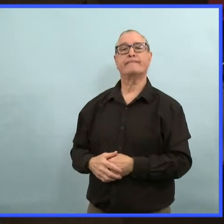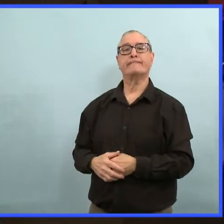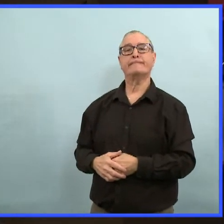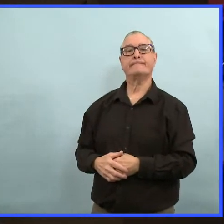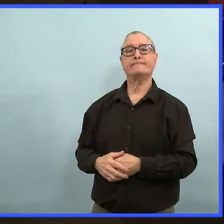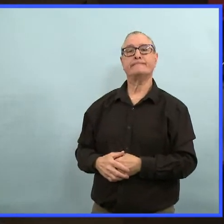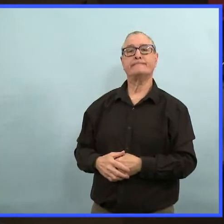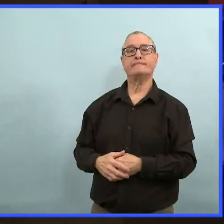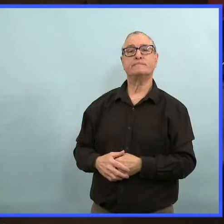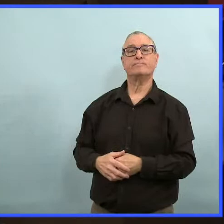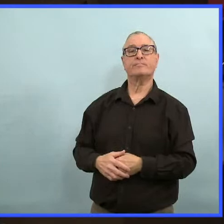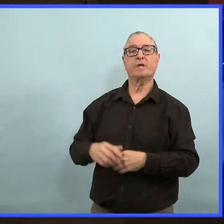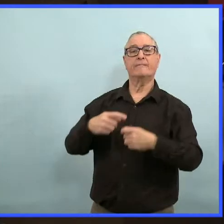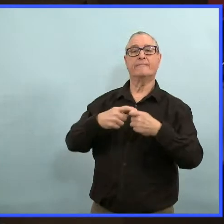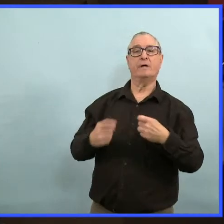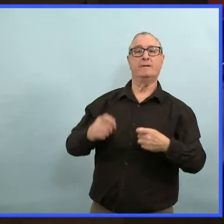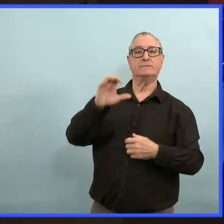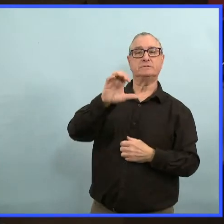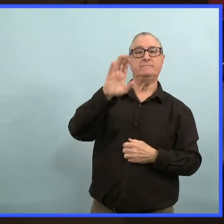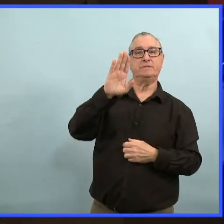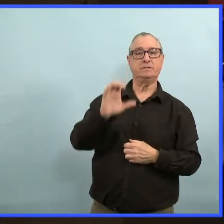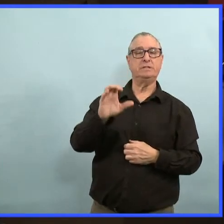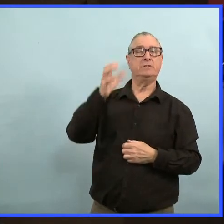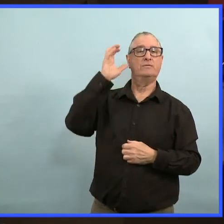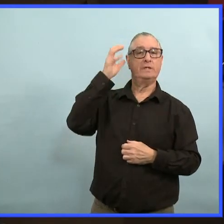from cbc radio canada and louise